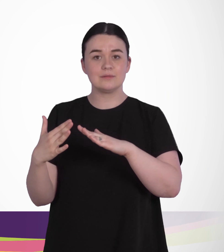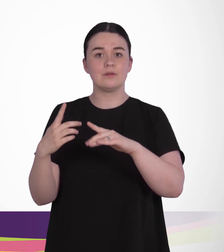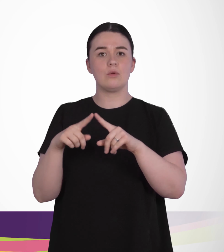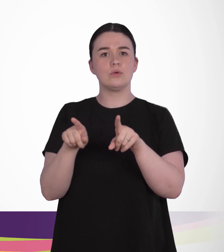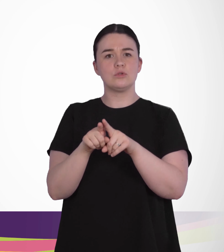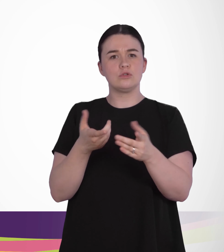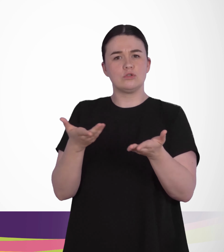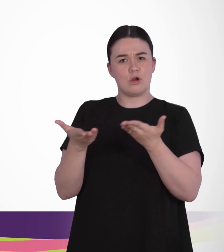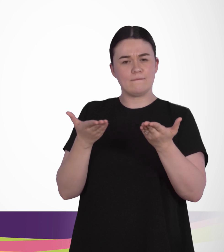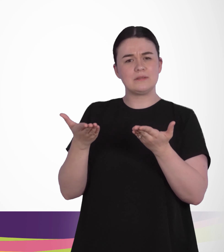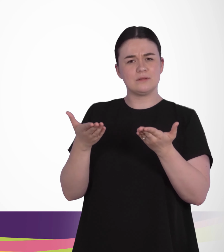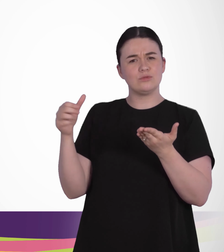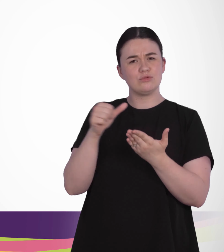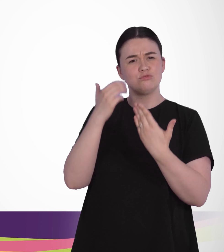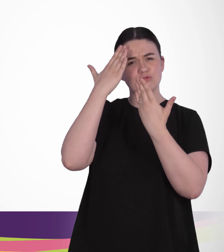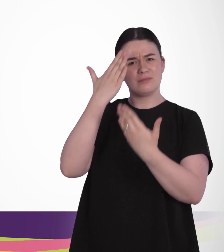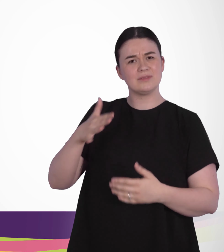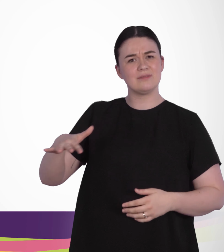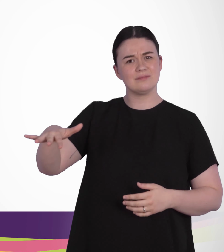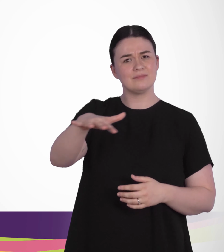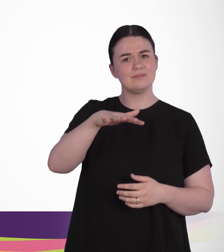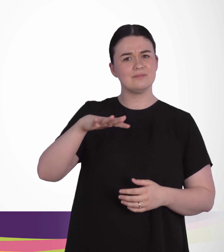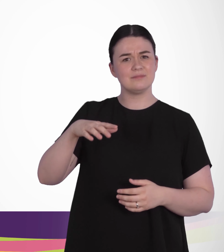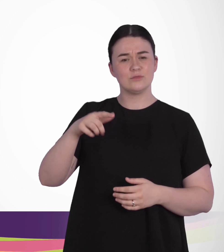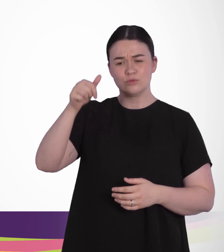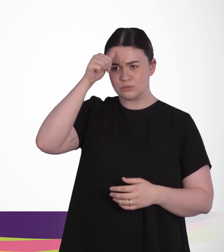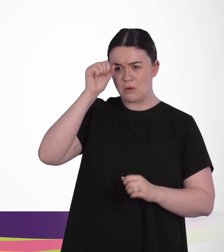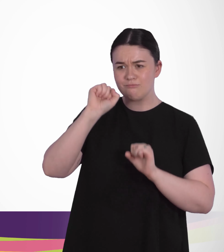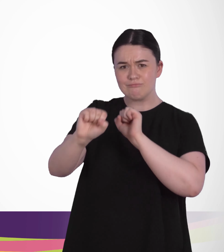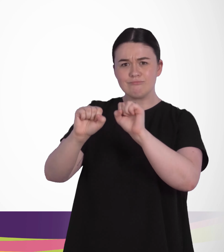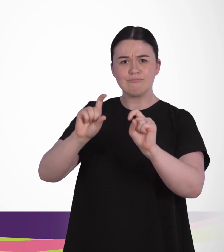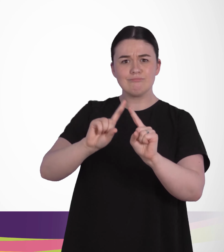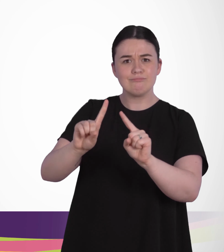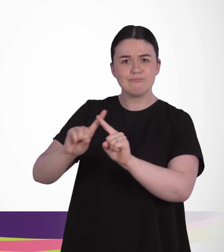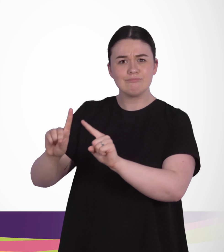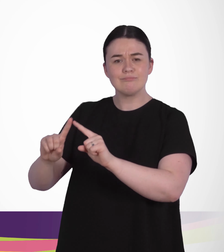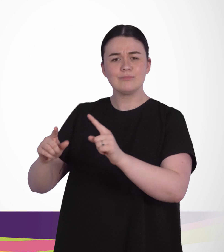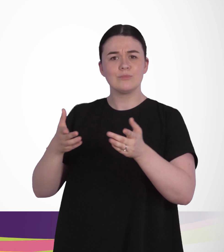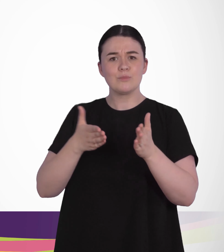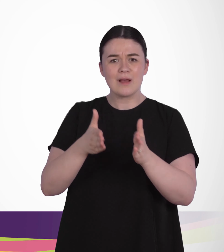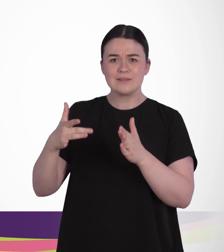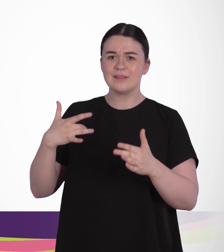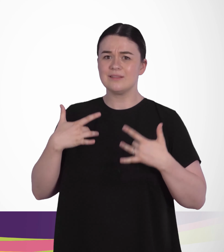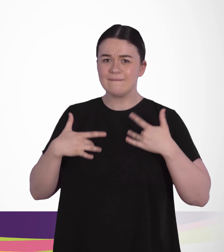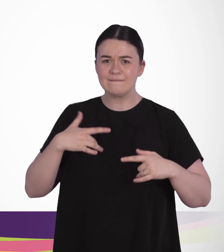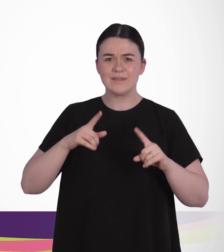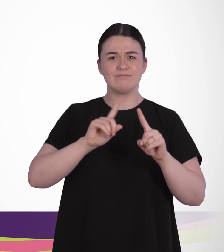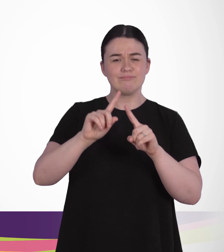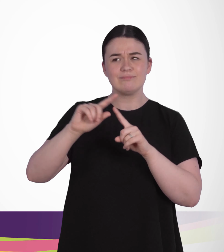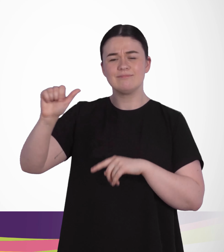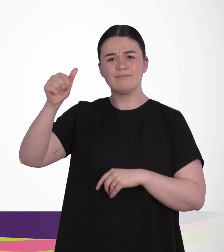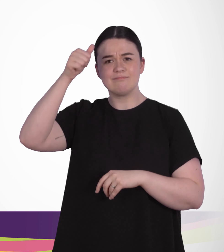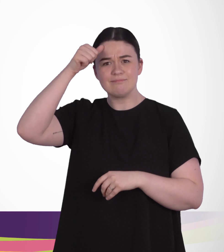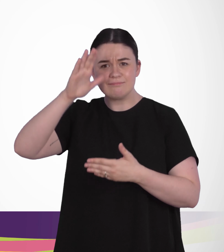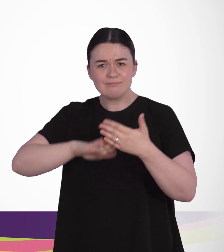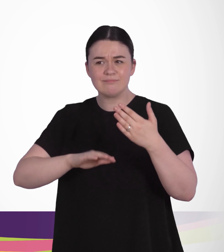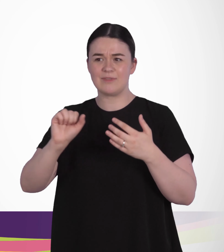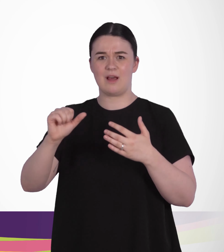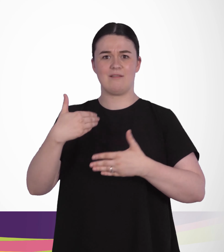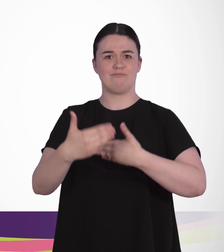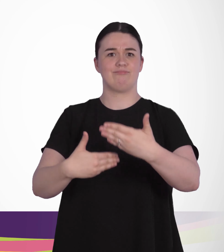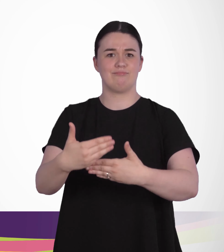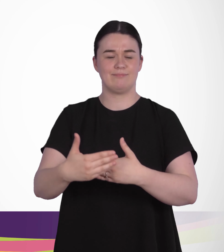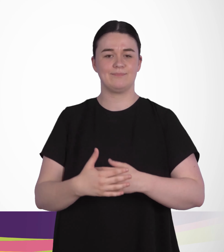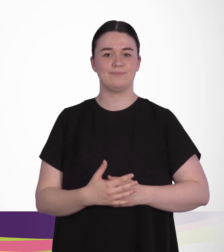and services should respect Aboriginal and Torres Strait Islander people’s ways of being, knowing and doing.